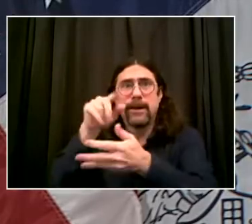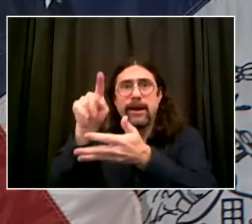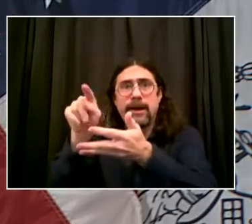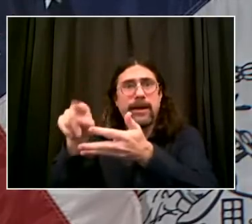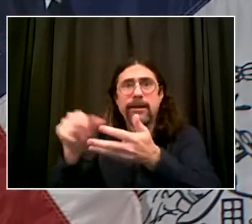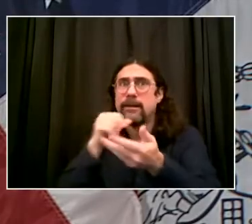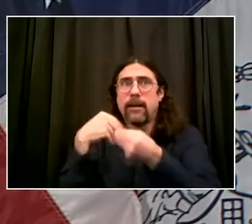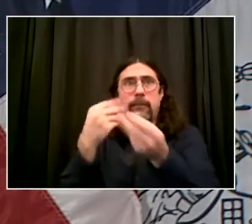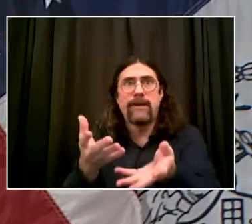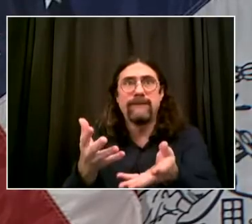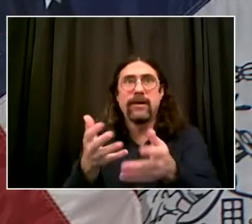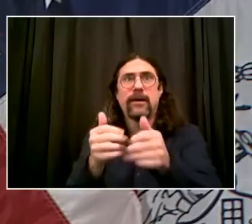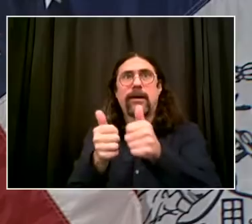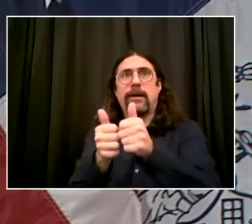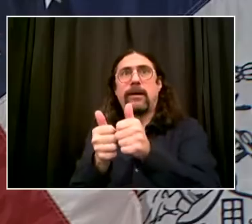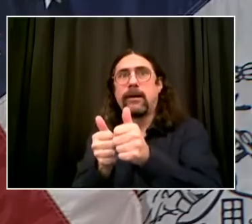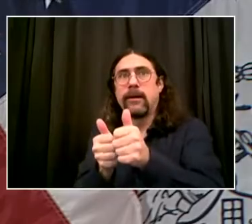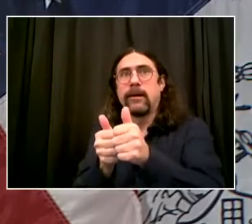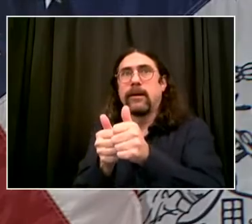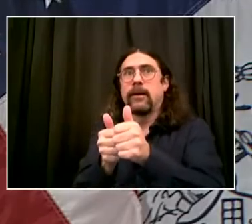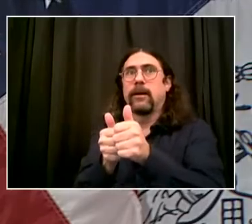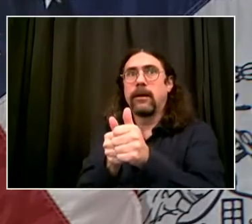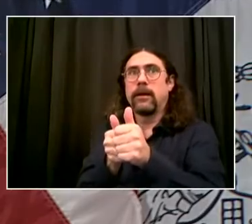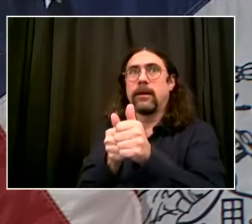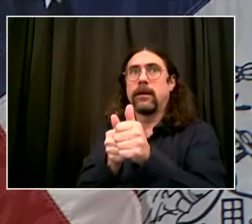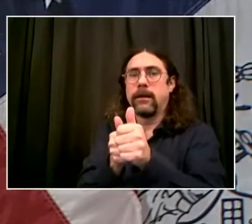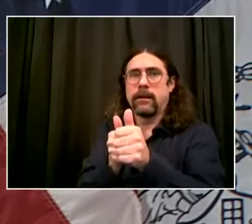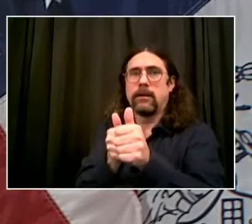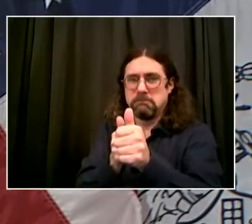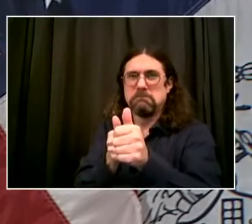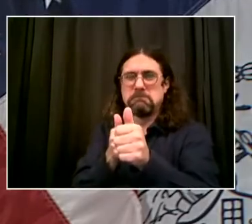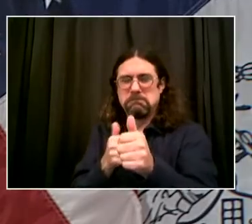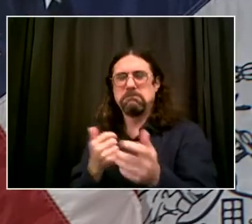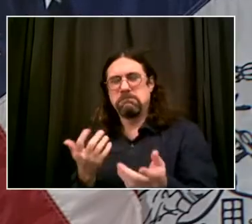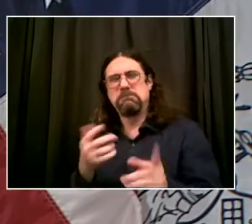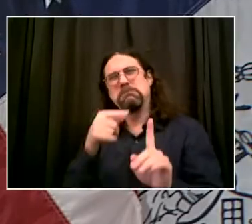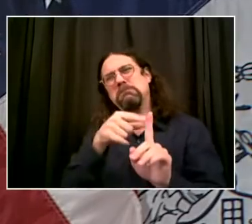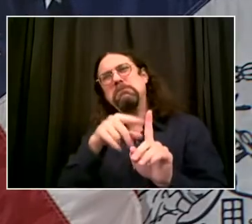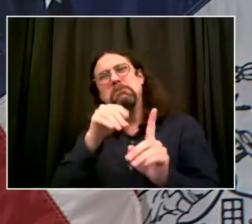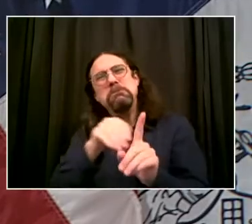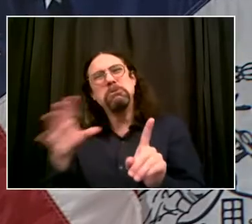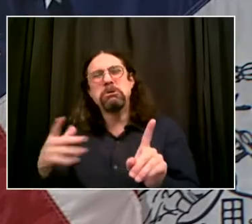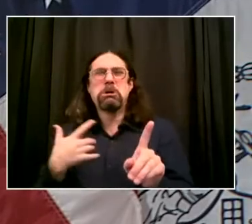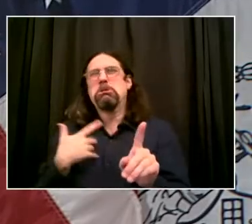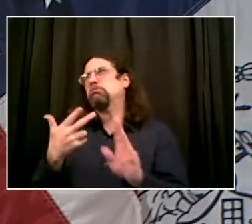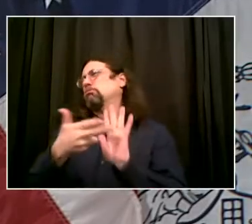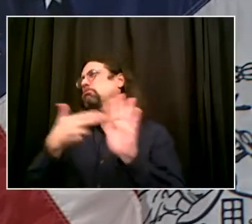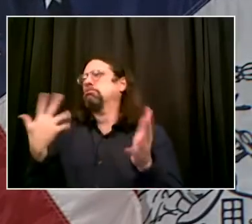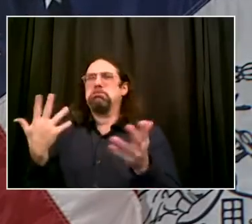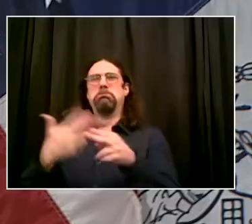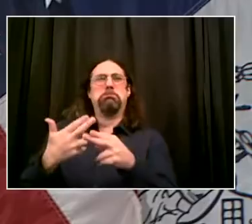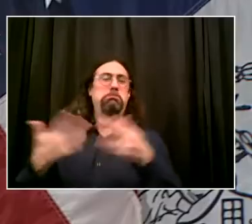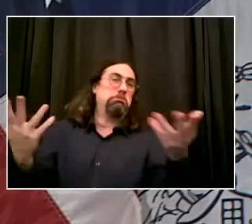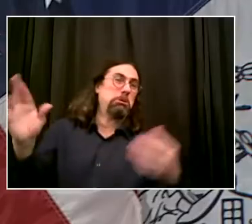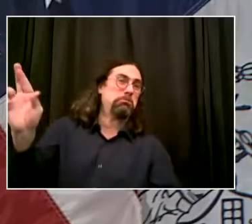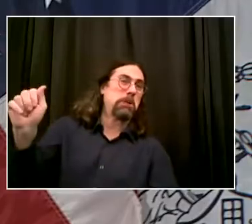LOSS. HE IS STRUGGLING A LITTLE BIT MORE. THEN ROBBIE, LIKE SO MANY